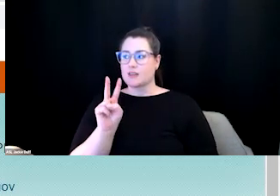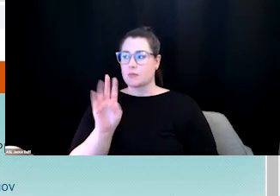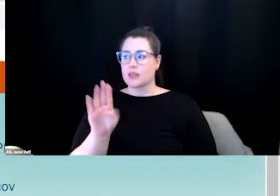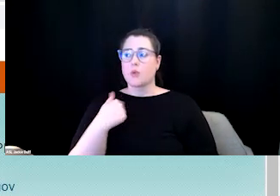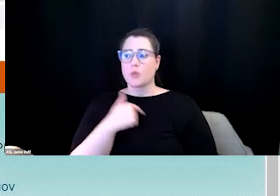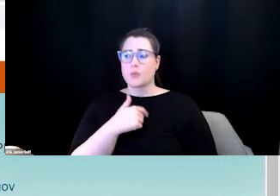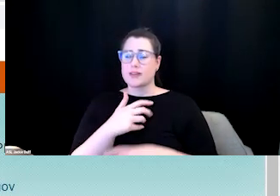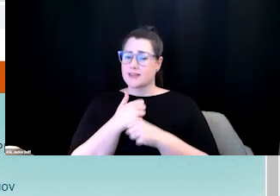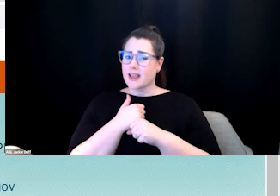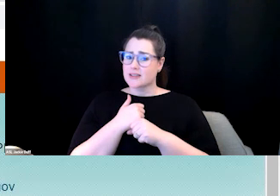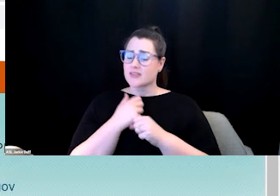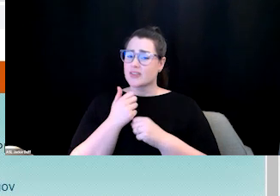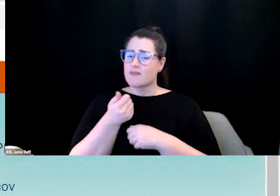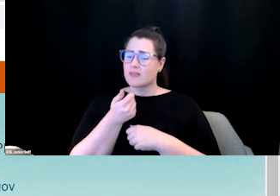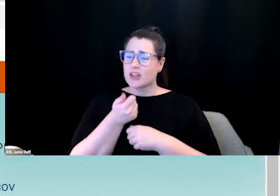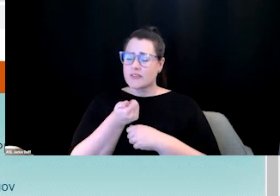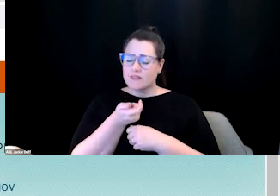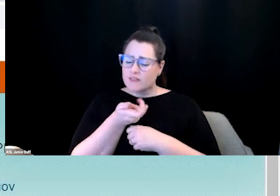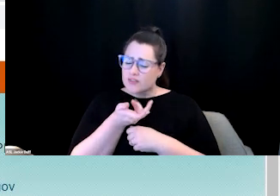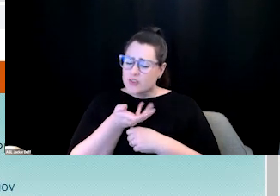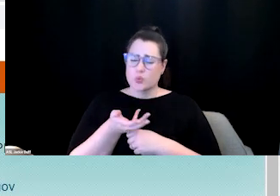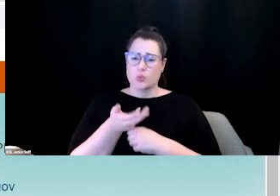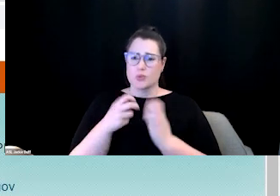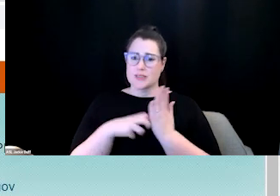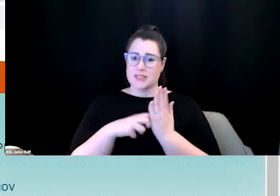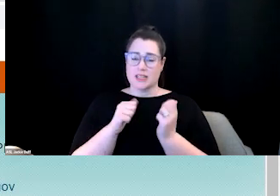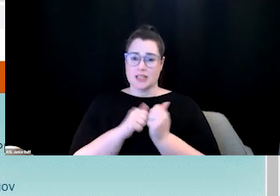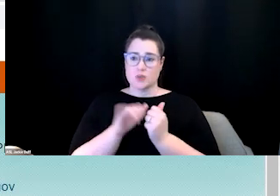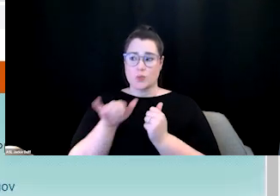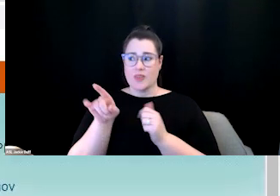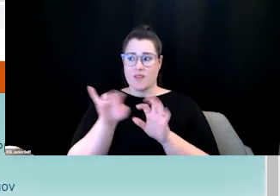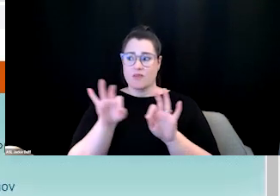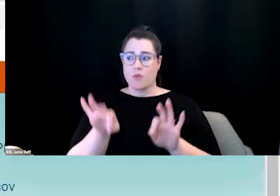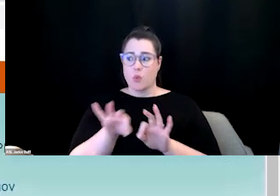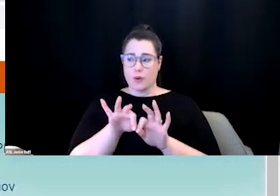very, very few tickets with SciENcv forms because they work almost immediately.